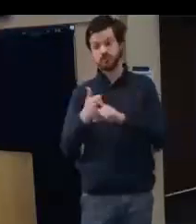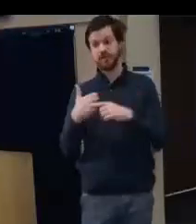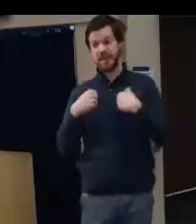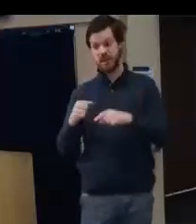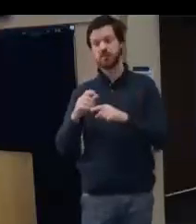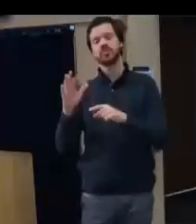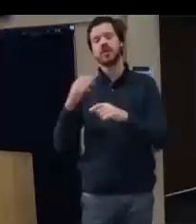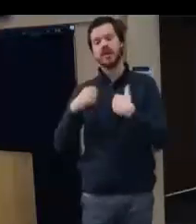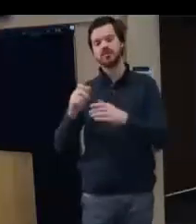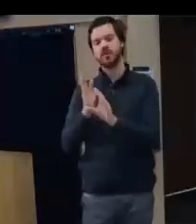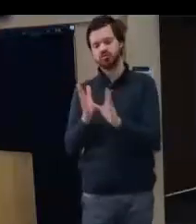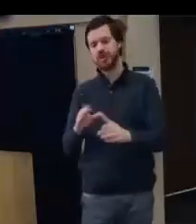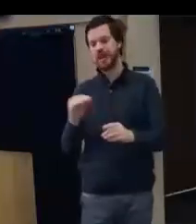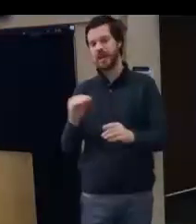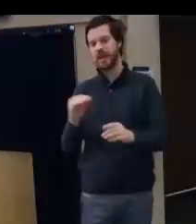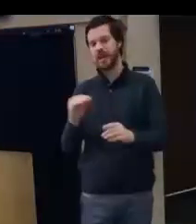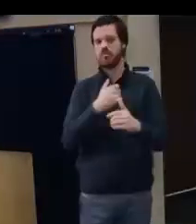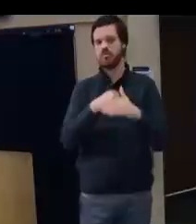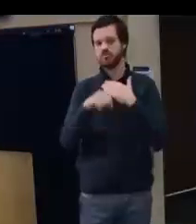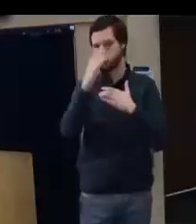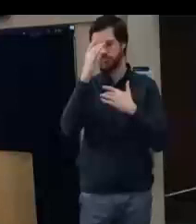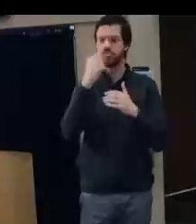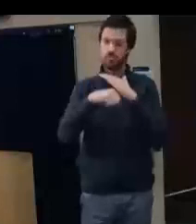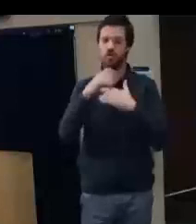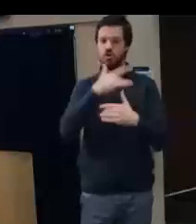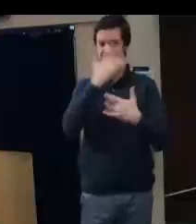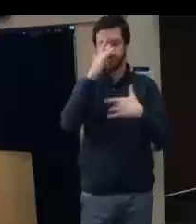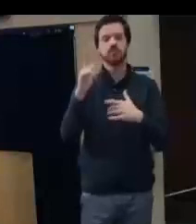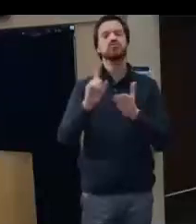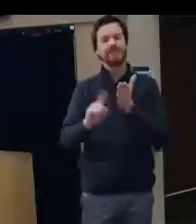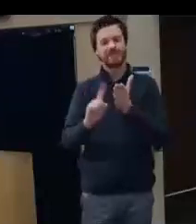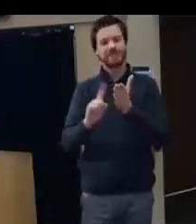and she did a paper really looking at um a research study describing the vulnerability